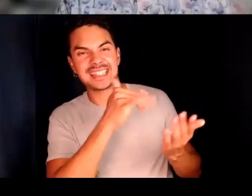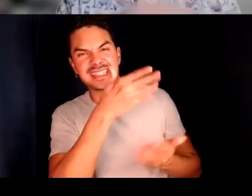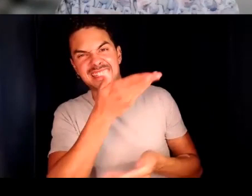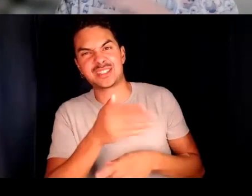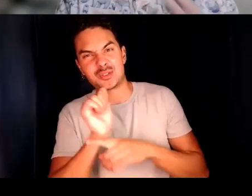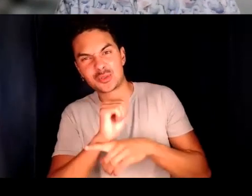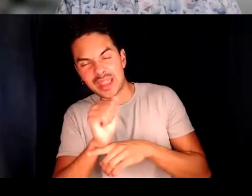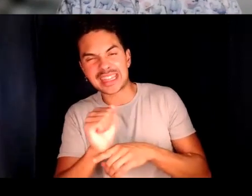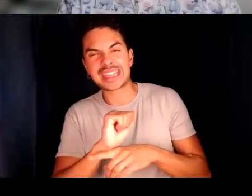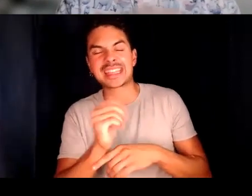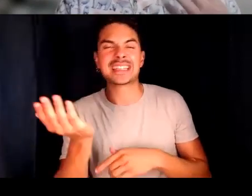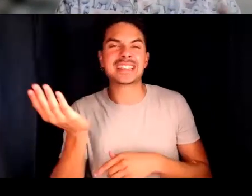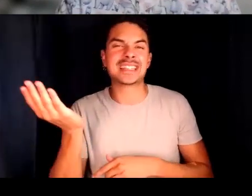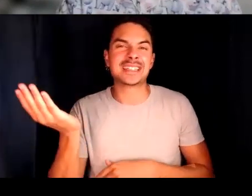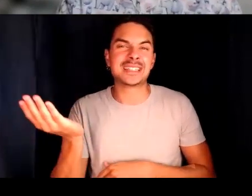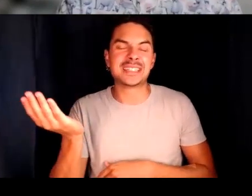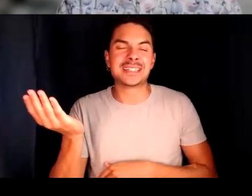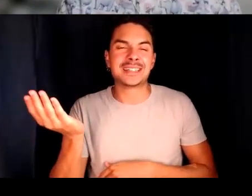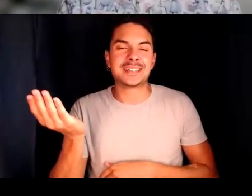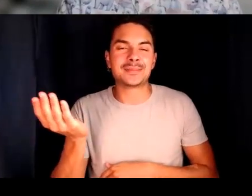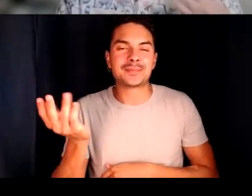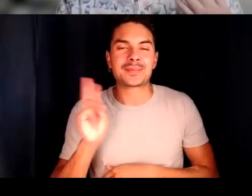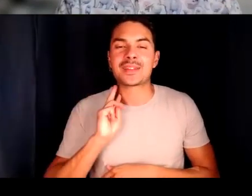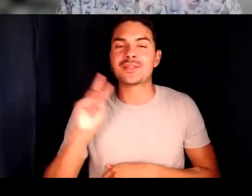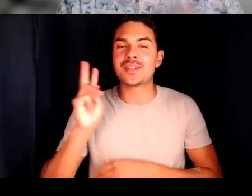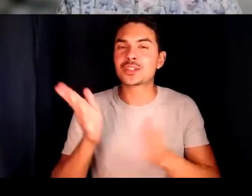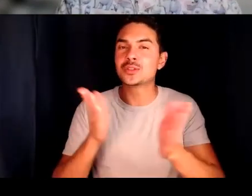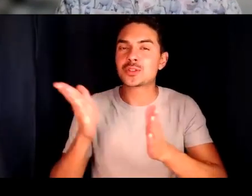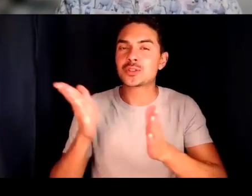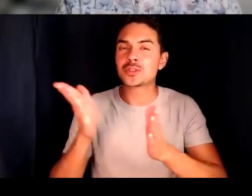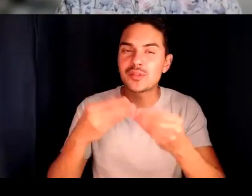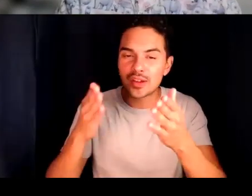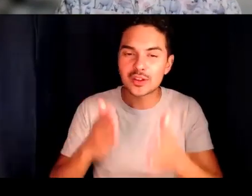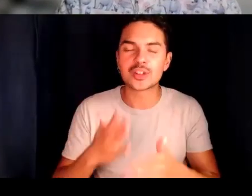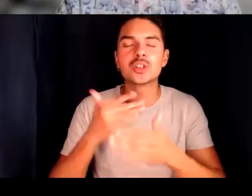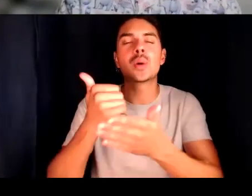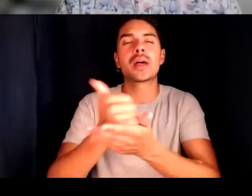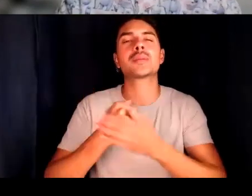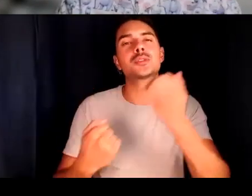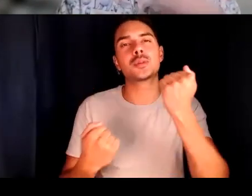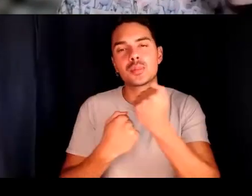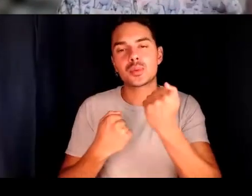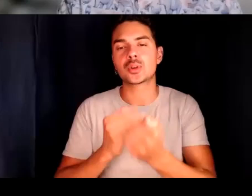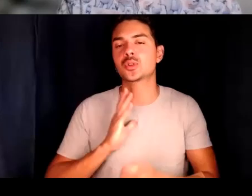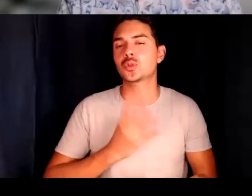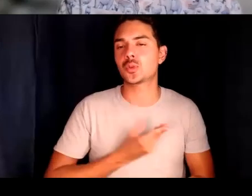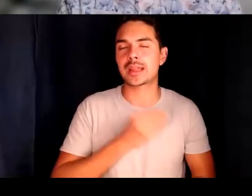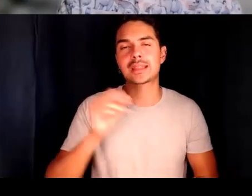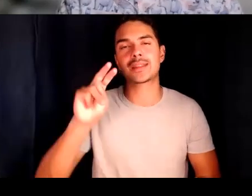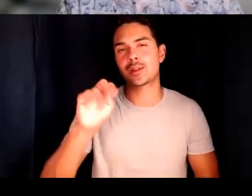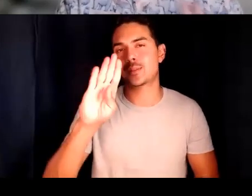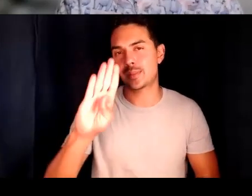for organizations, victims, service providers to help support trans and nonbinary survivors